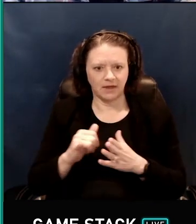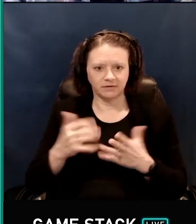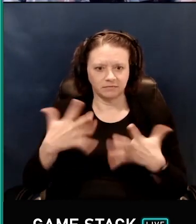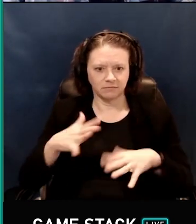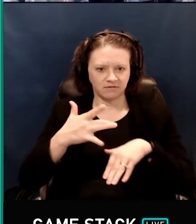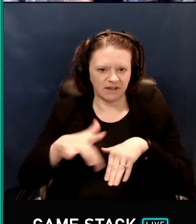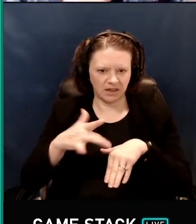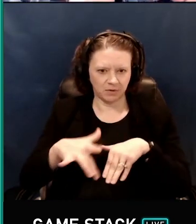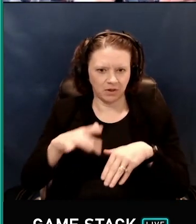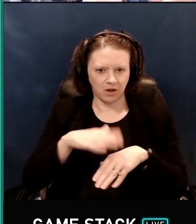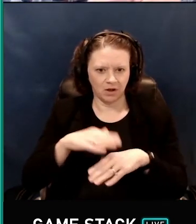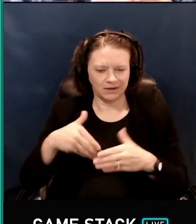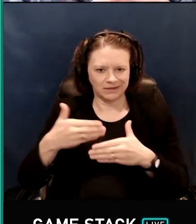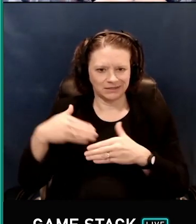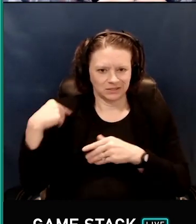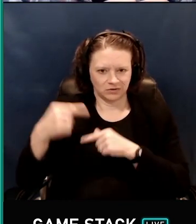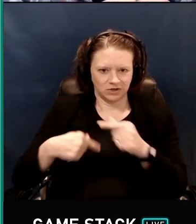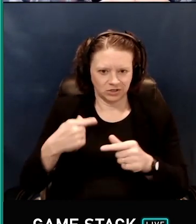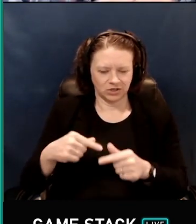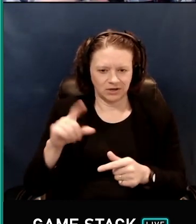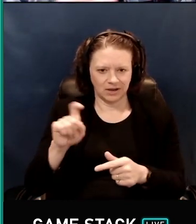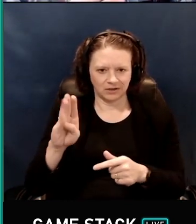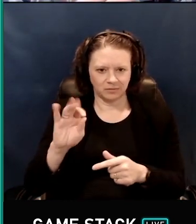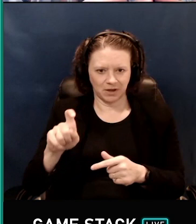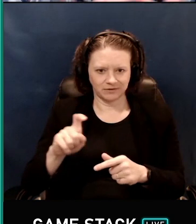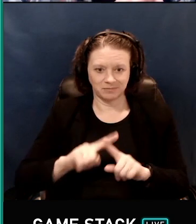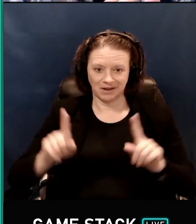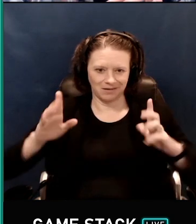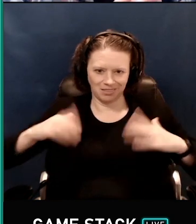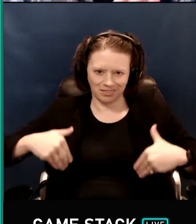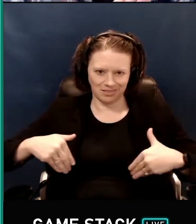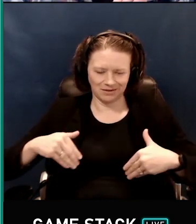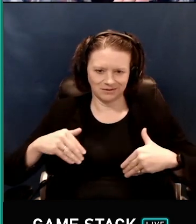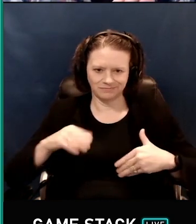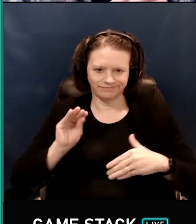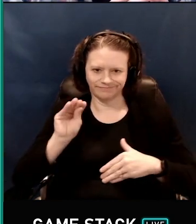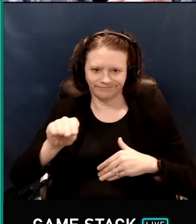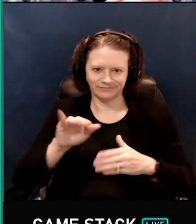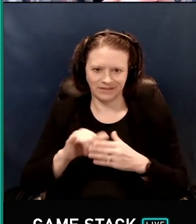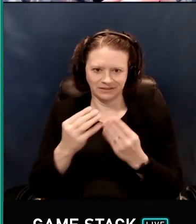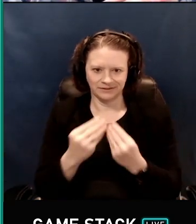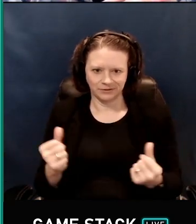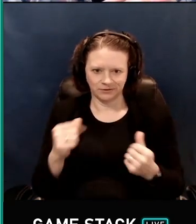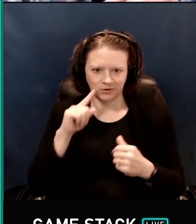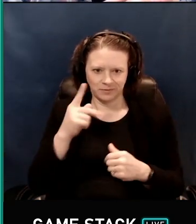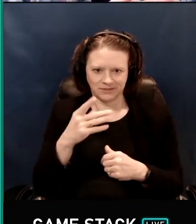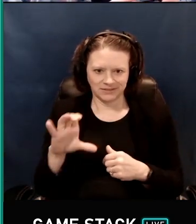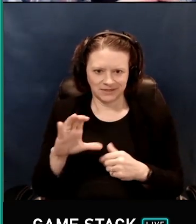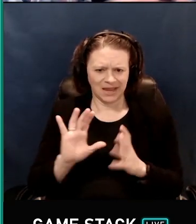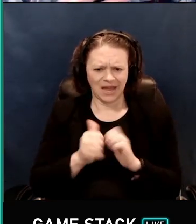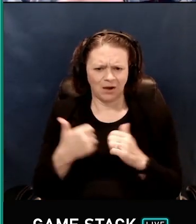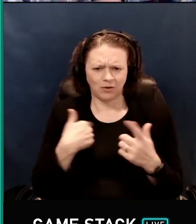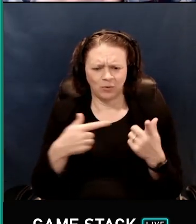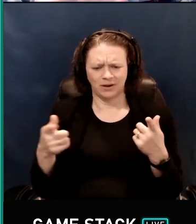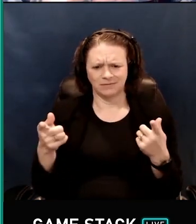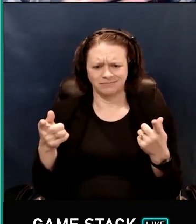No such solution on PC. How do we really accommodate those high rates? Silicon. Silicon being in this case,